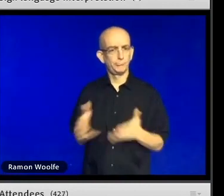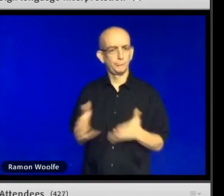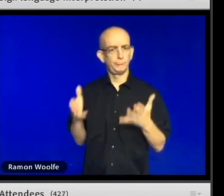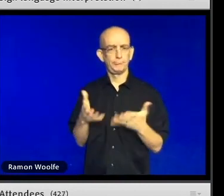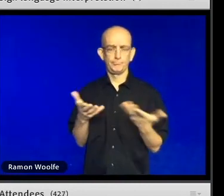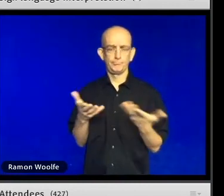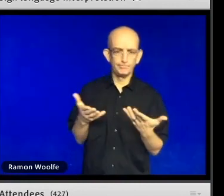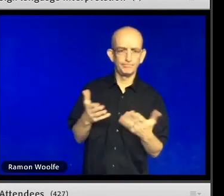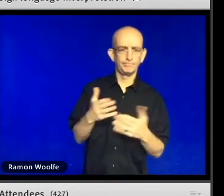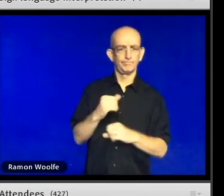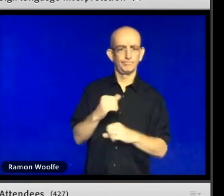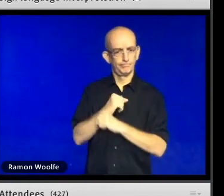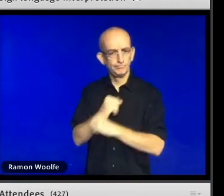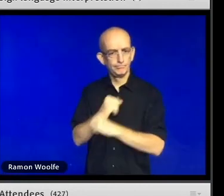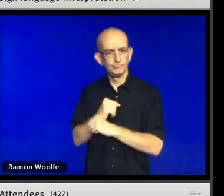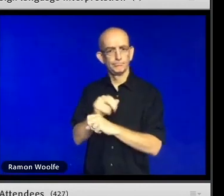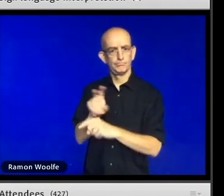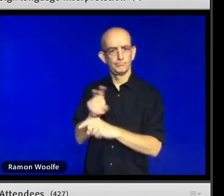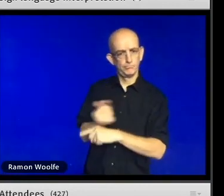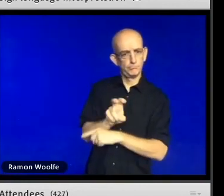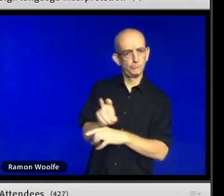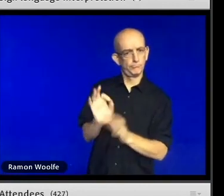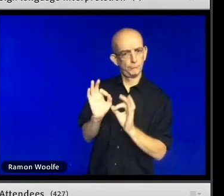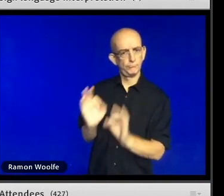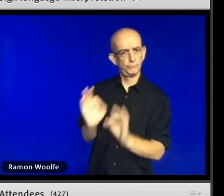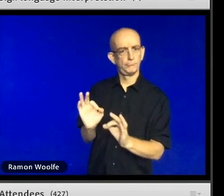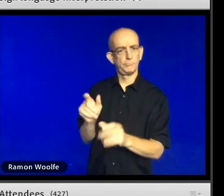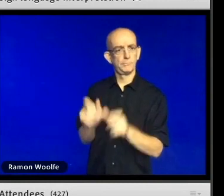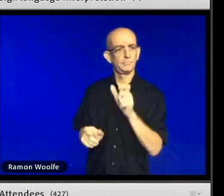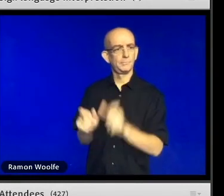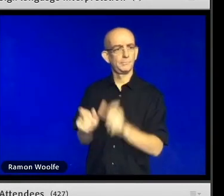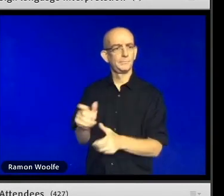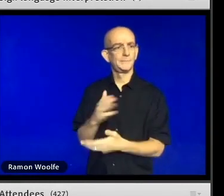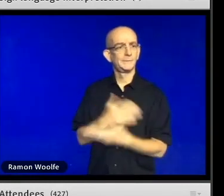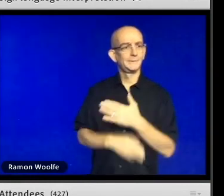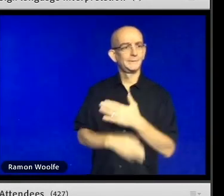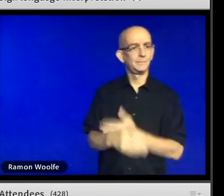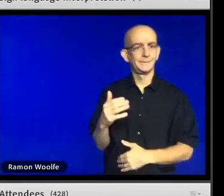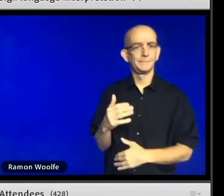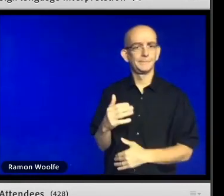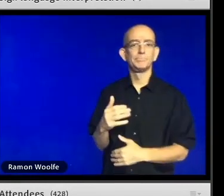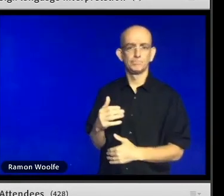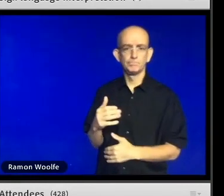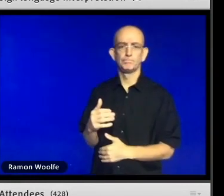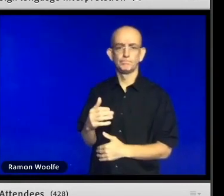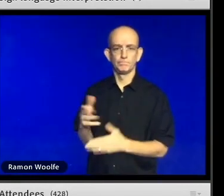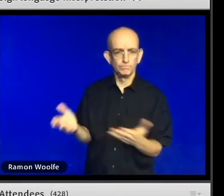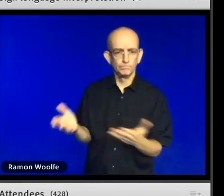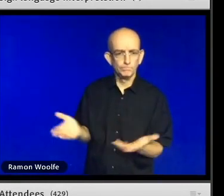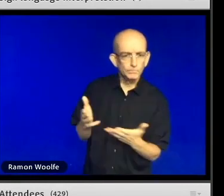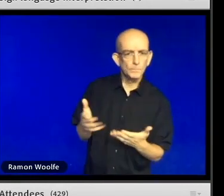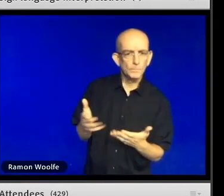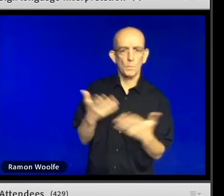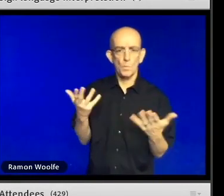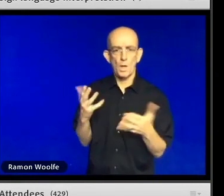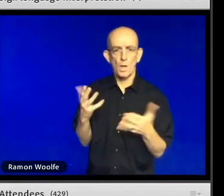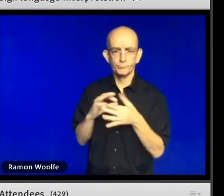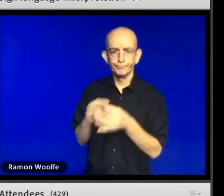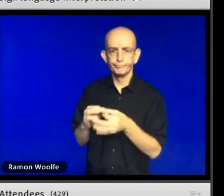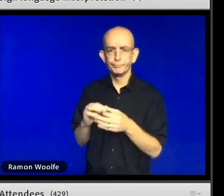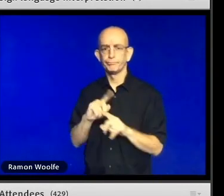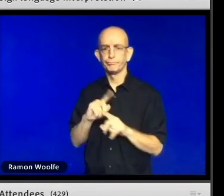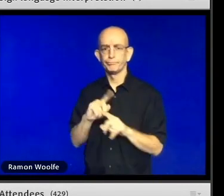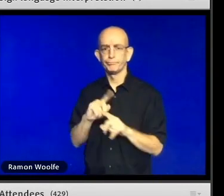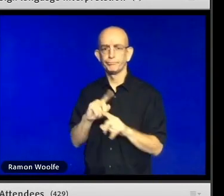as other important groups in these original assessments because we consider that we need